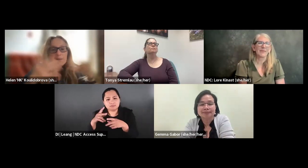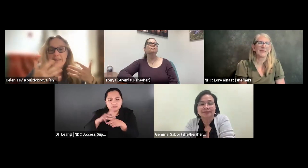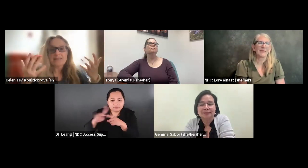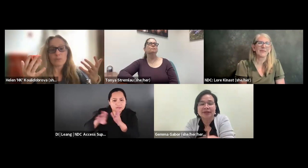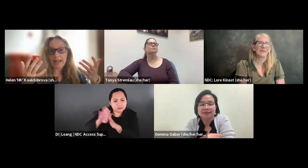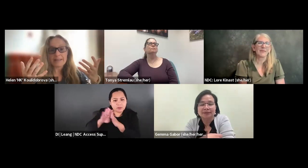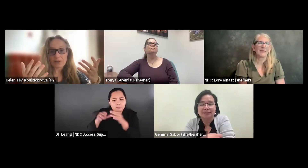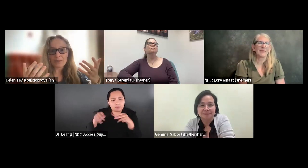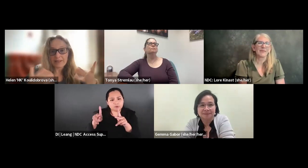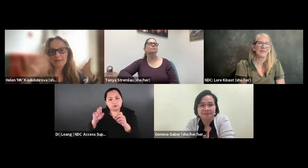I mean, that's the reality of things.